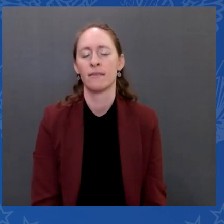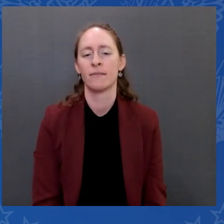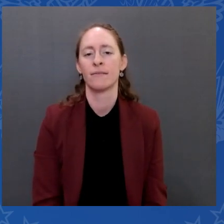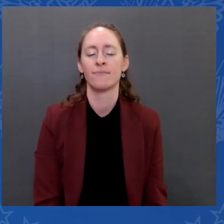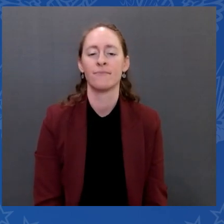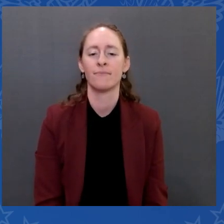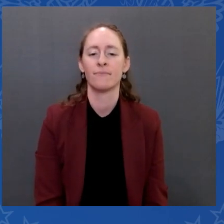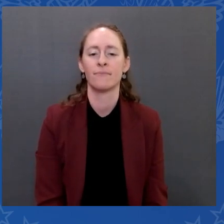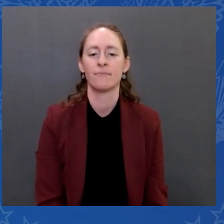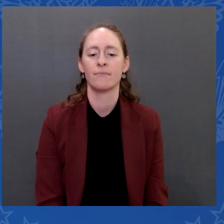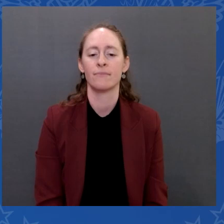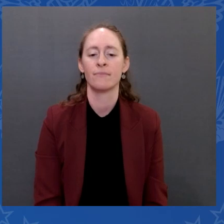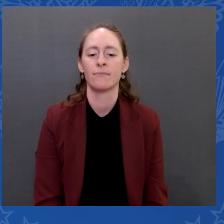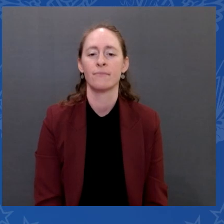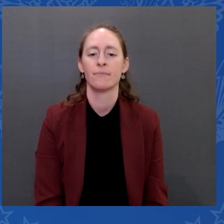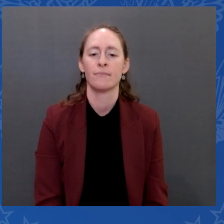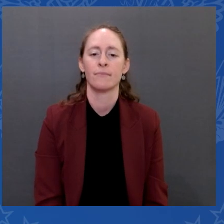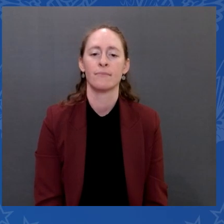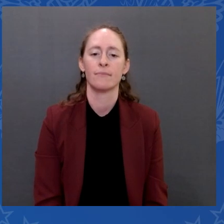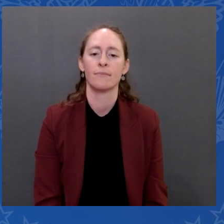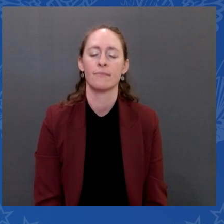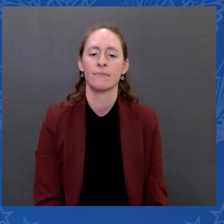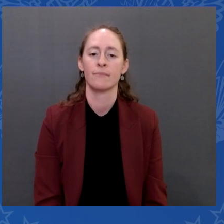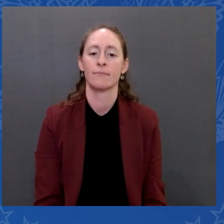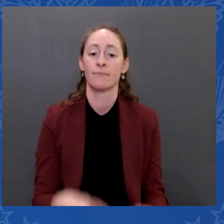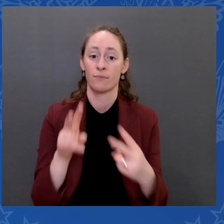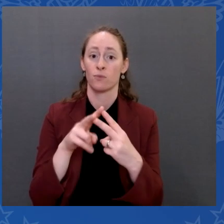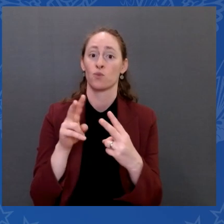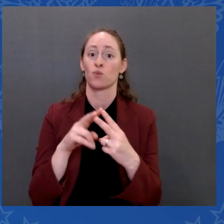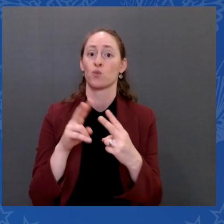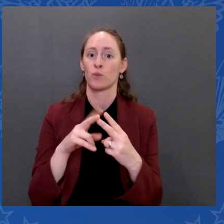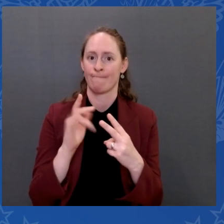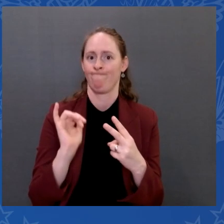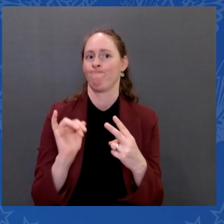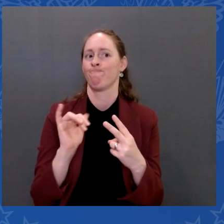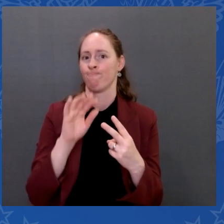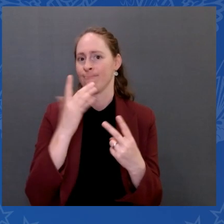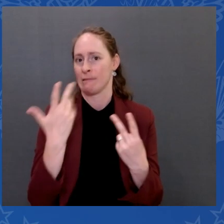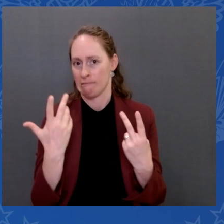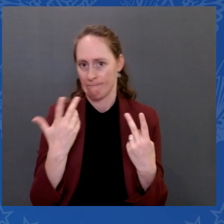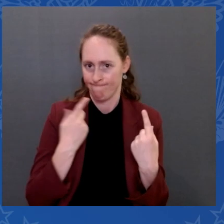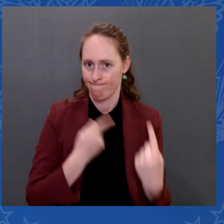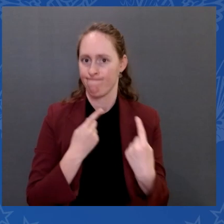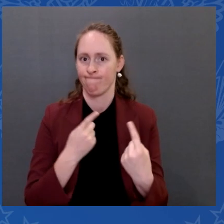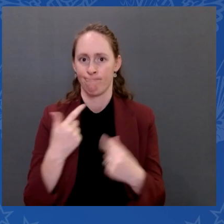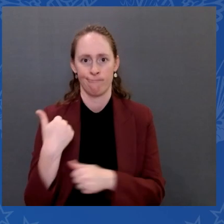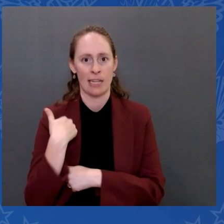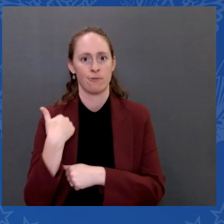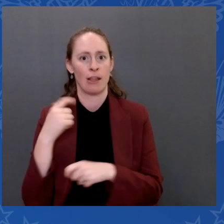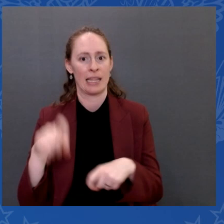facing our military: both this issue of making sure we have assured access and also making sure that we can have